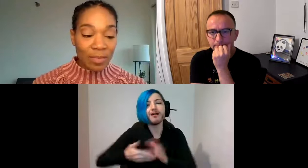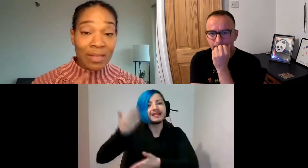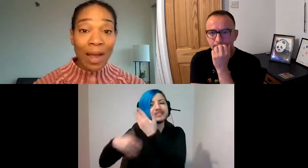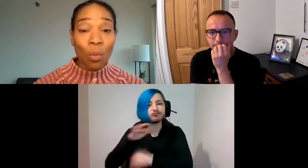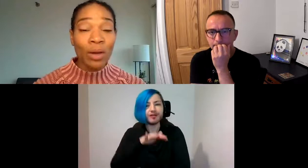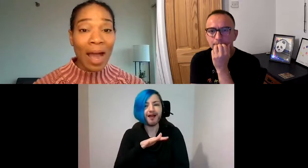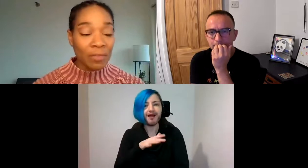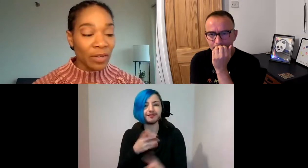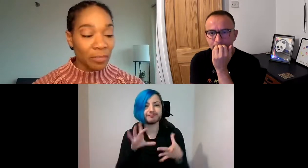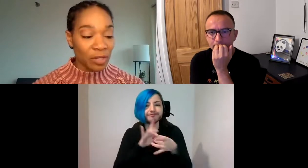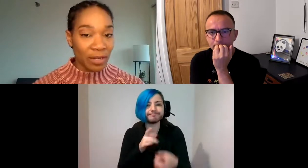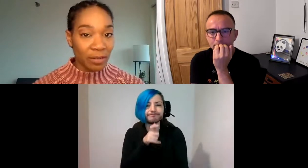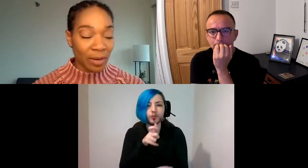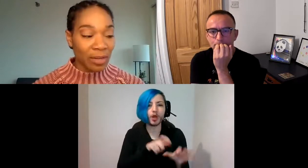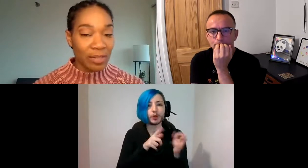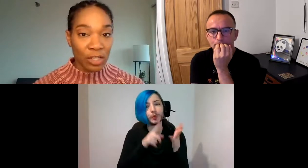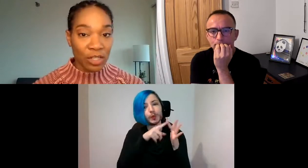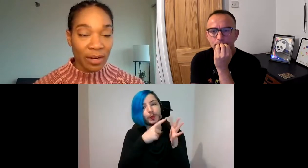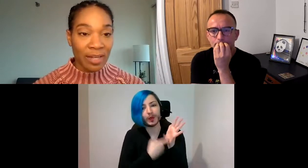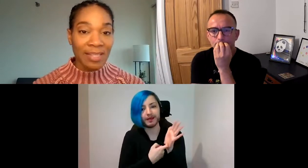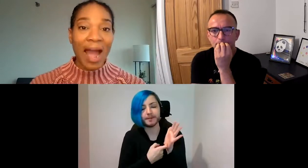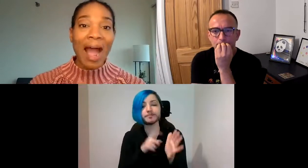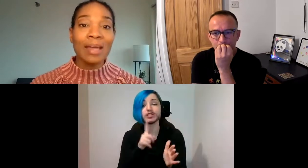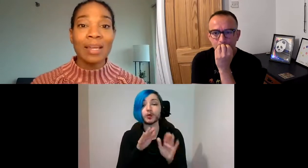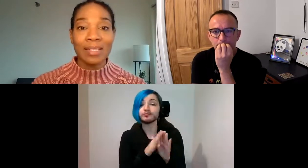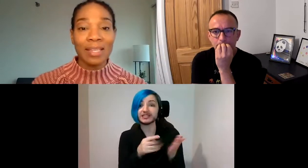The validity to say I was brought through an era where